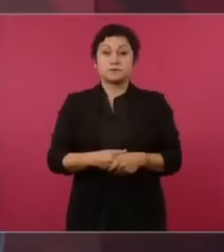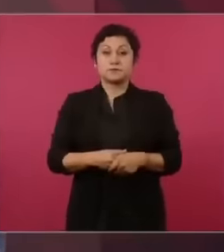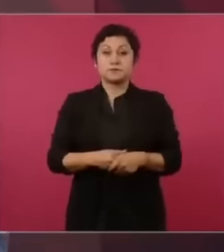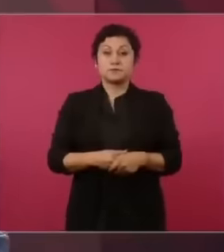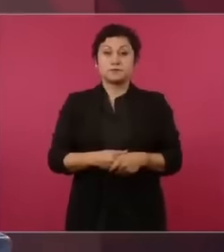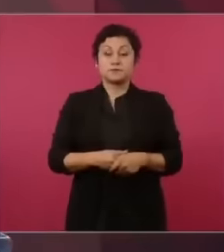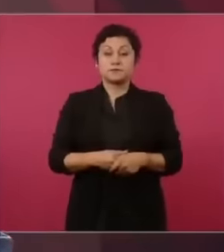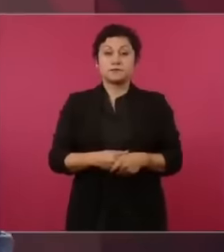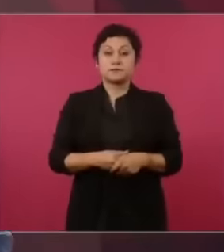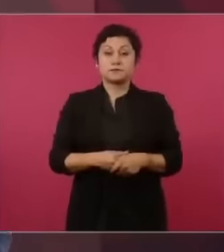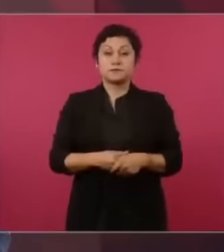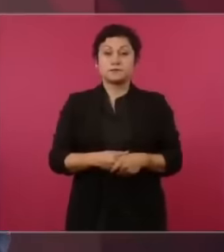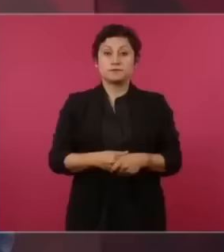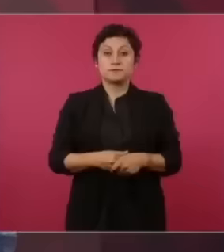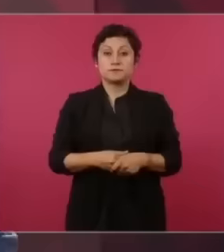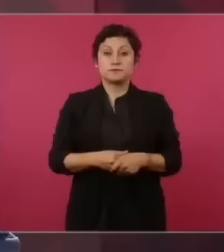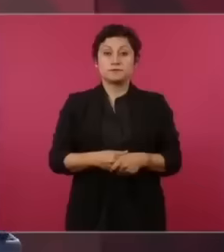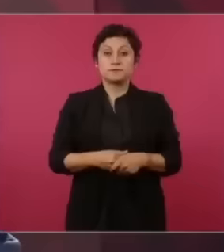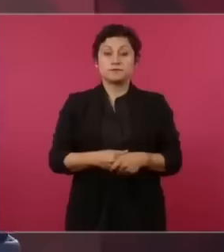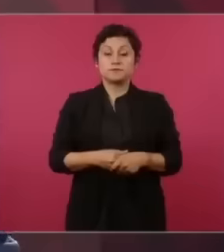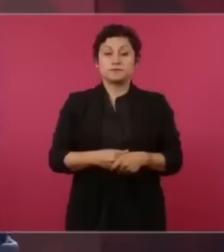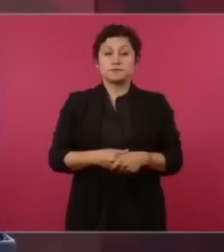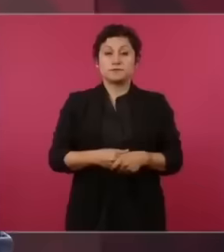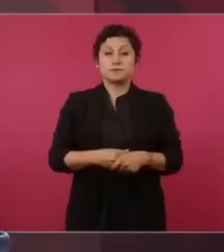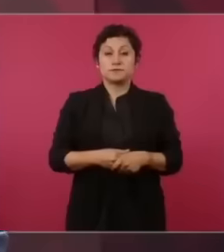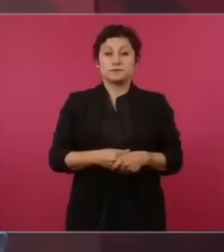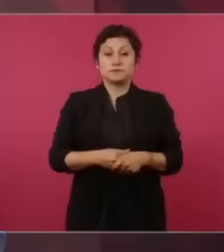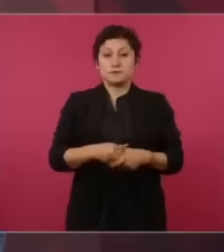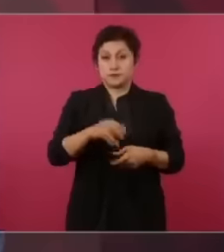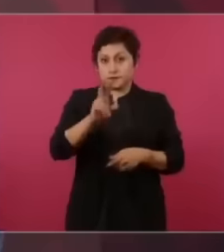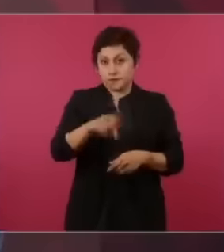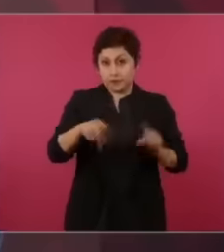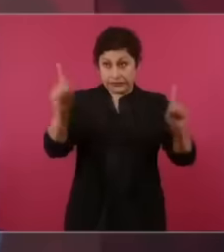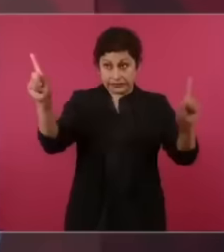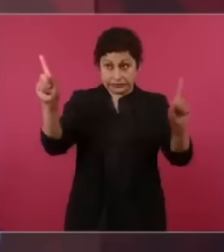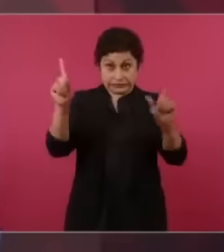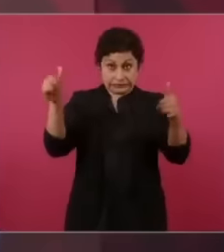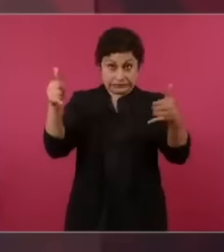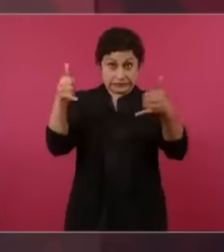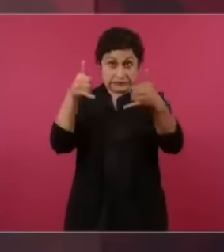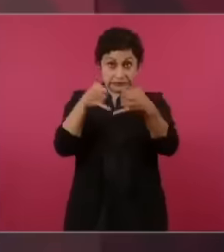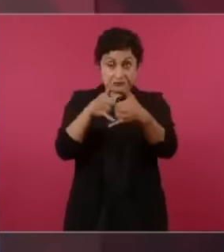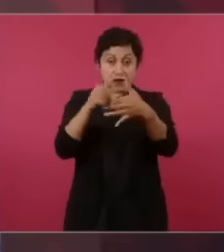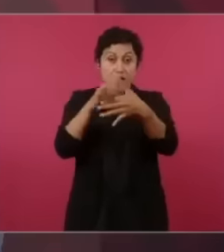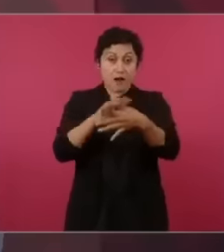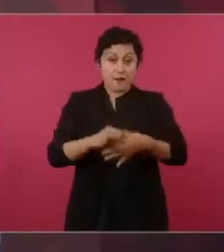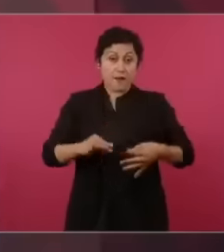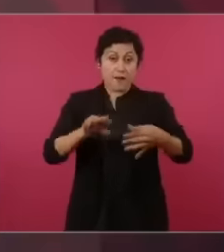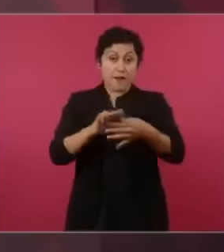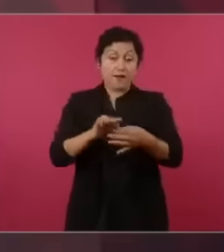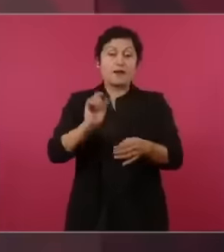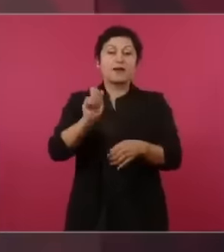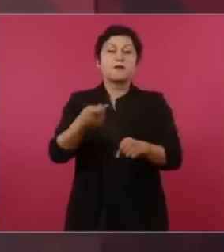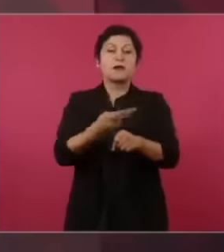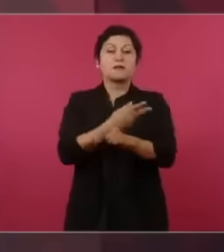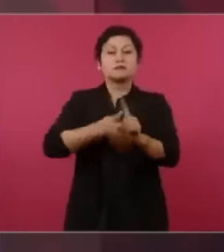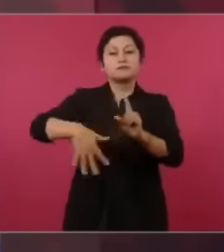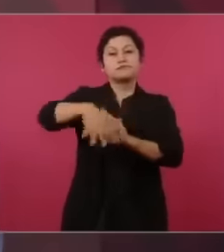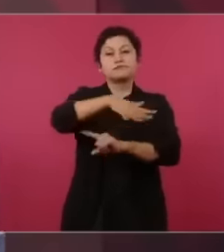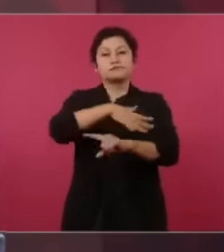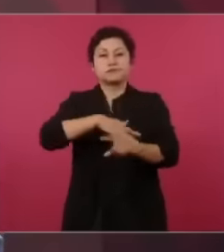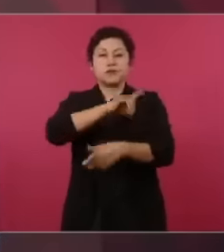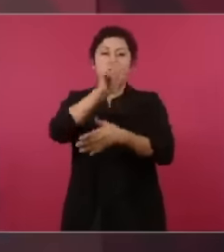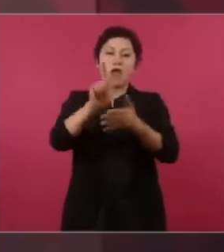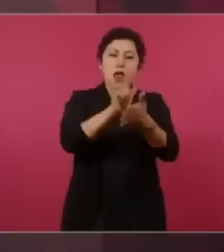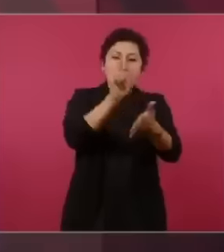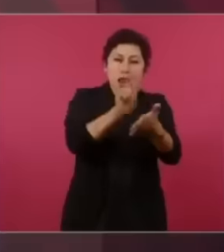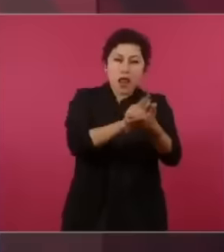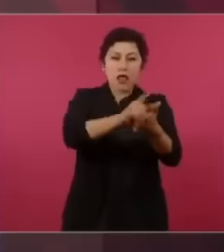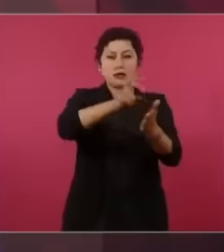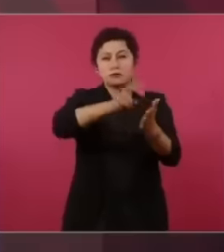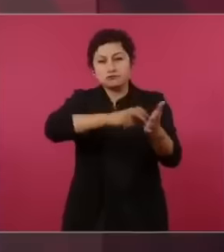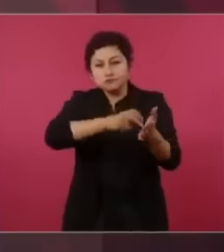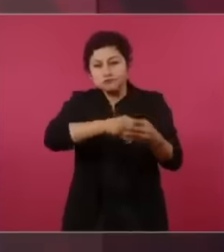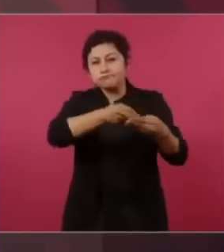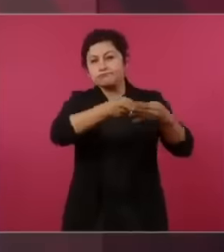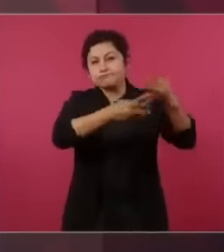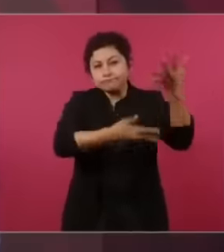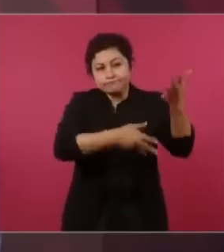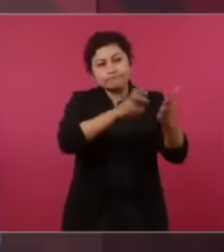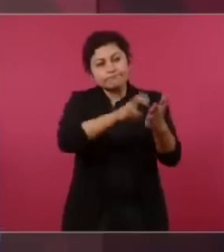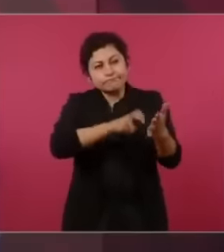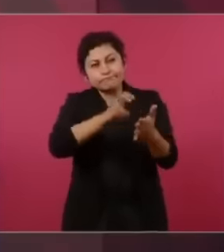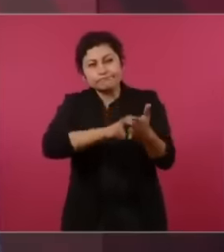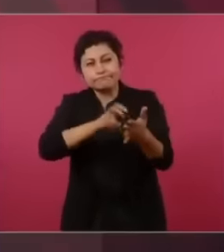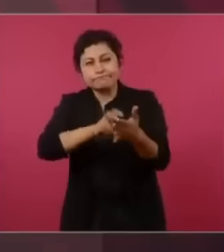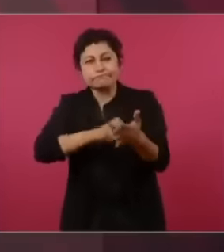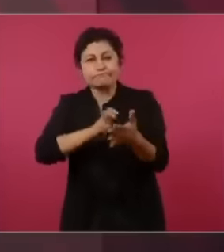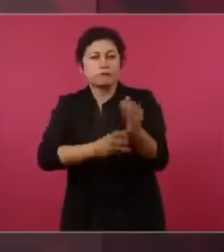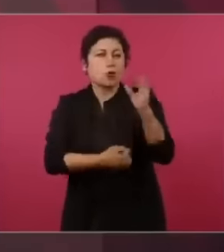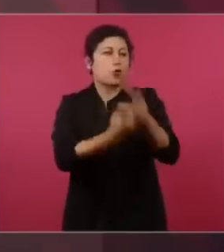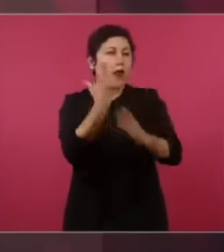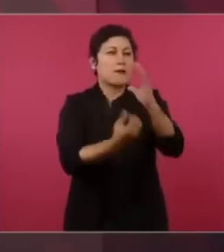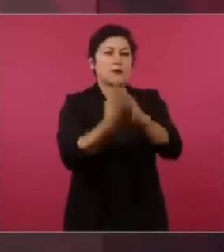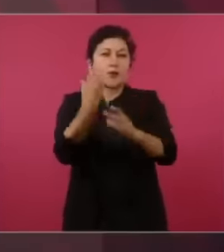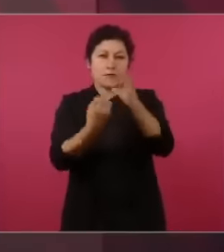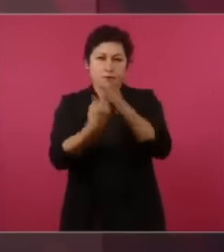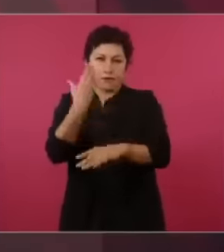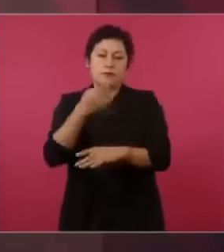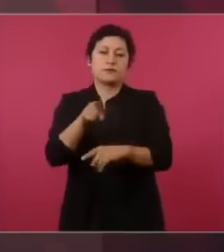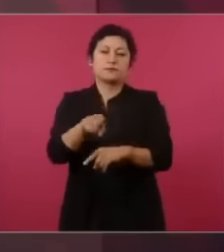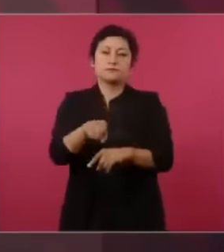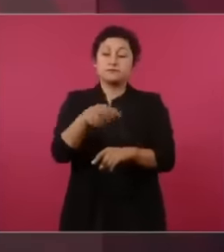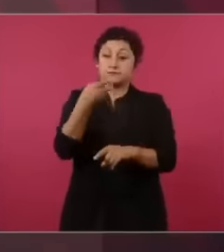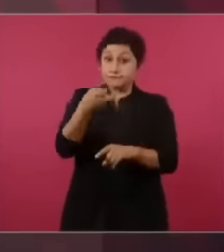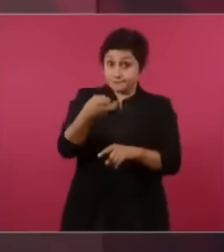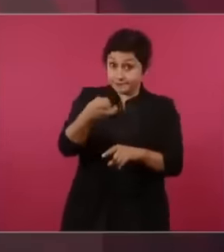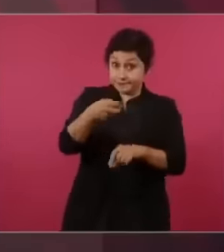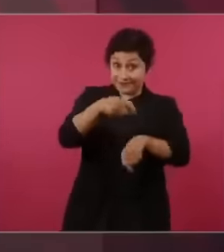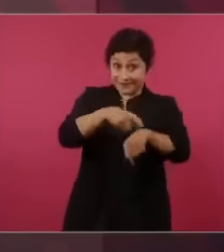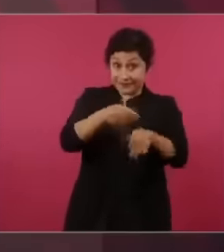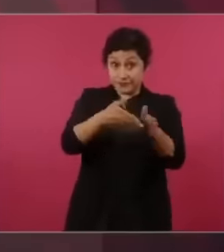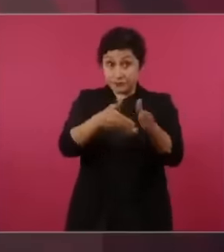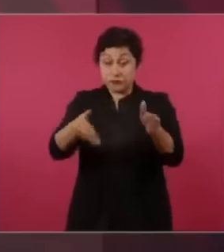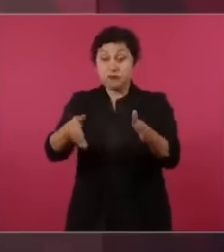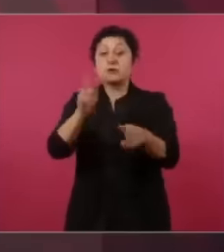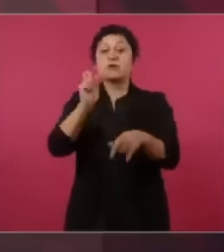they were promoting the structural reforms that still remained, the fiscal one, the